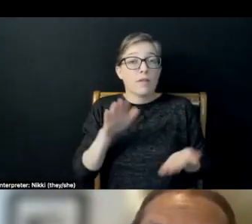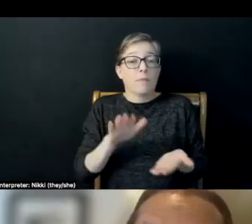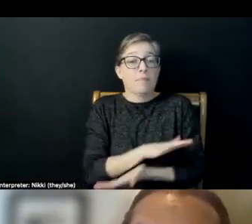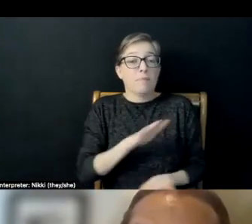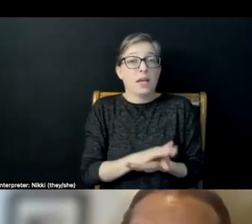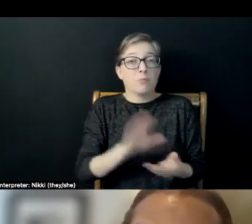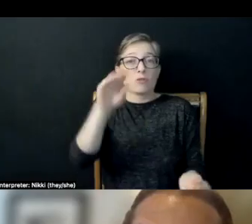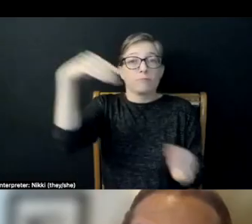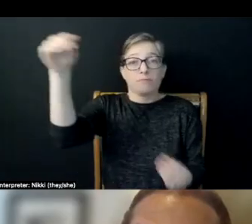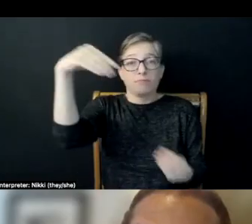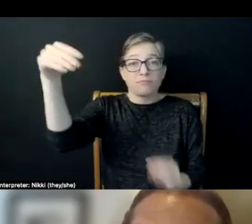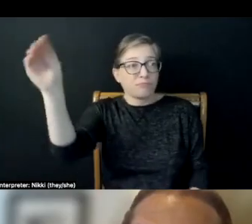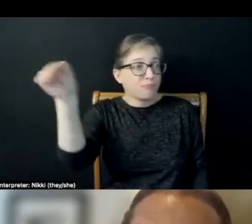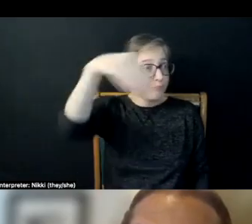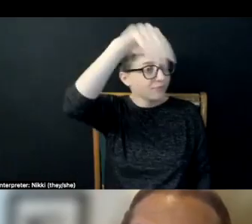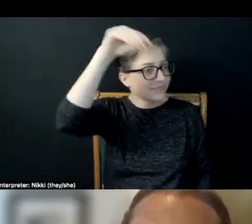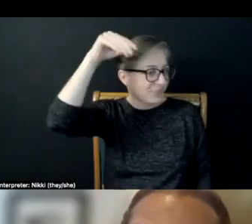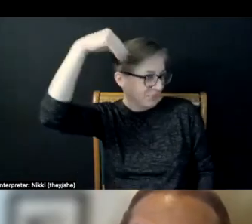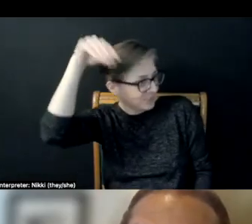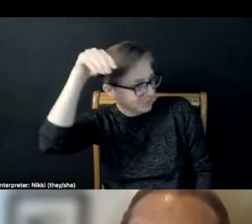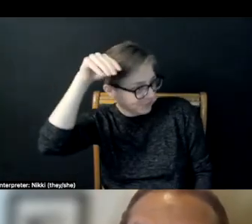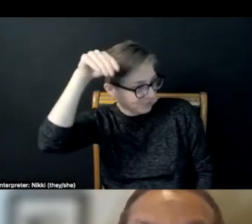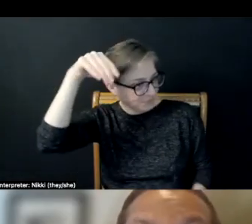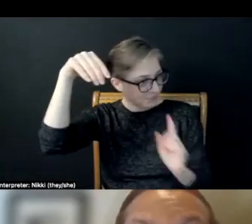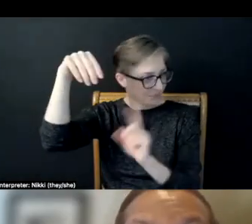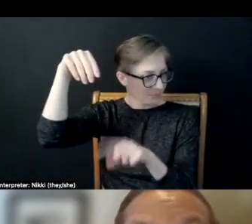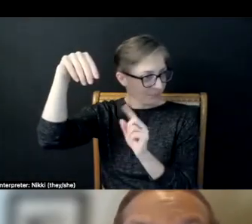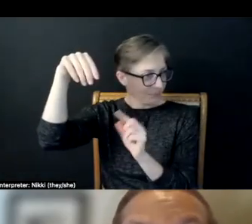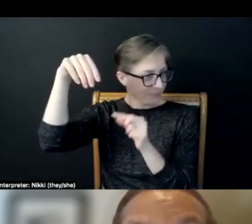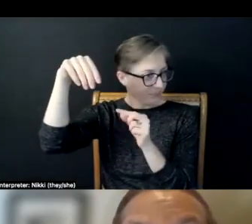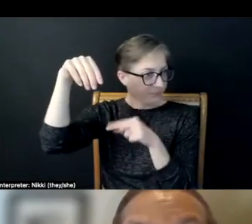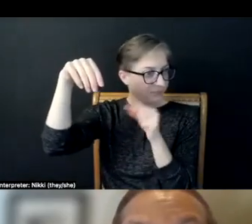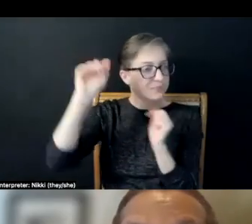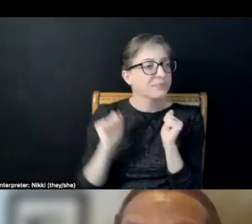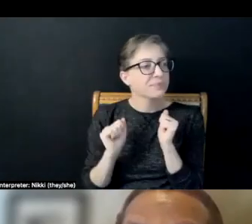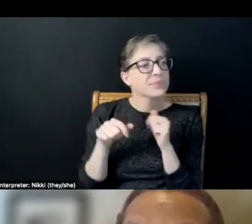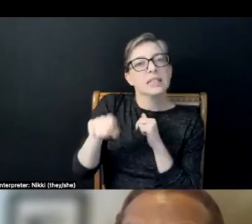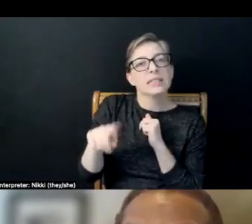about the necessary need for study for babies with Achondroplasia,